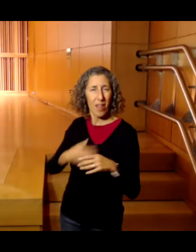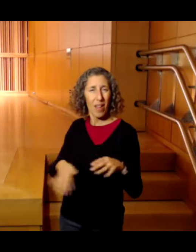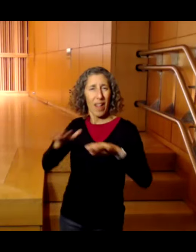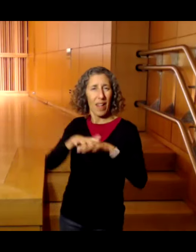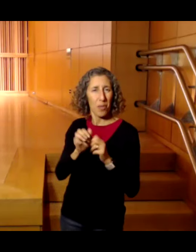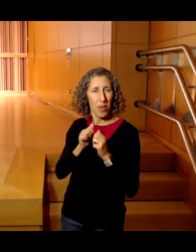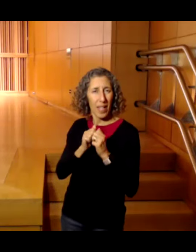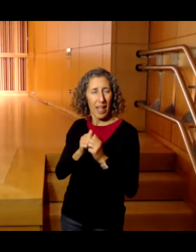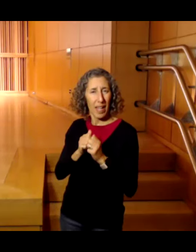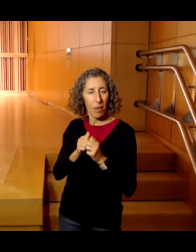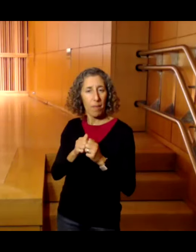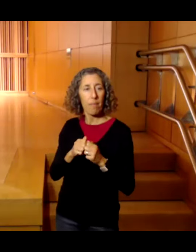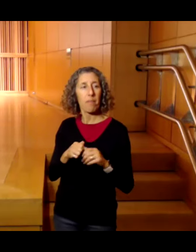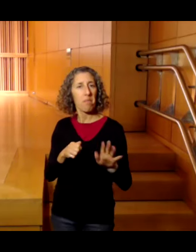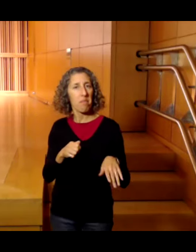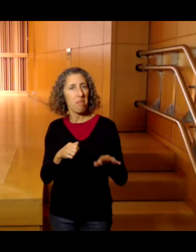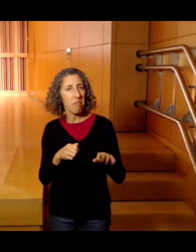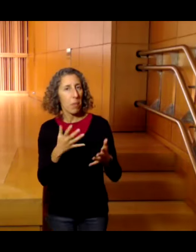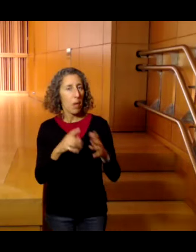Why don't we get out of here? The man Billy fondly asked.